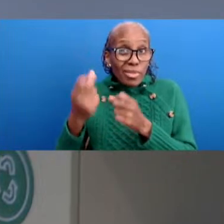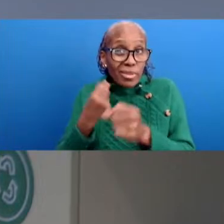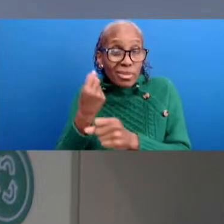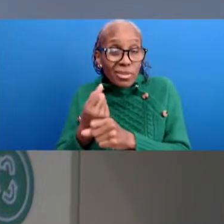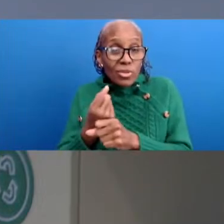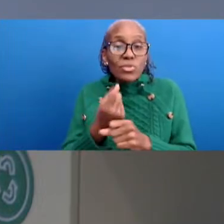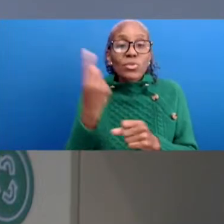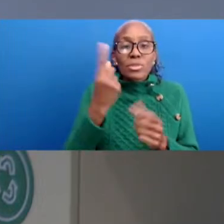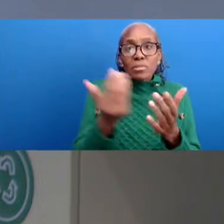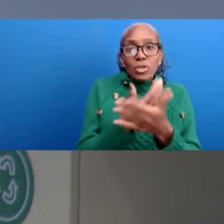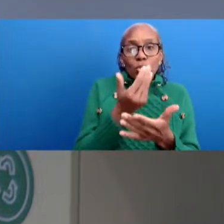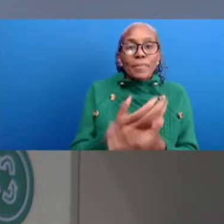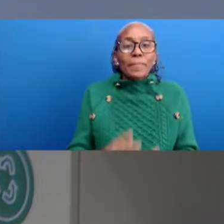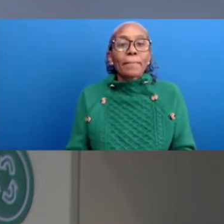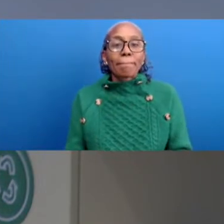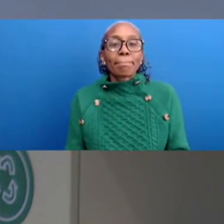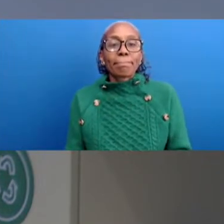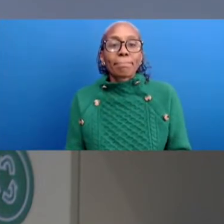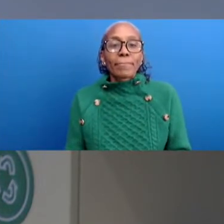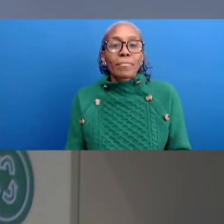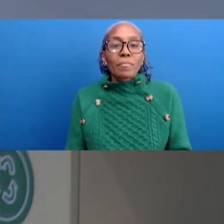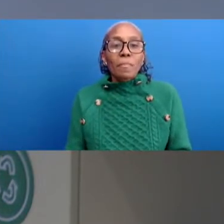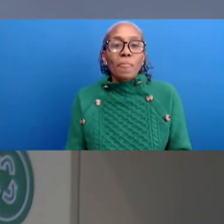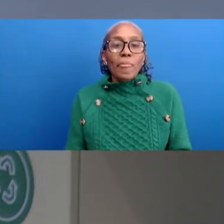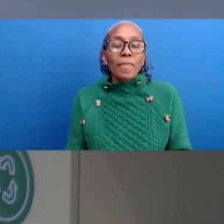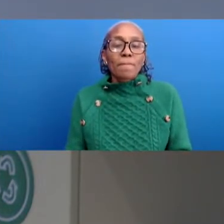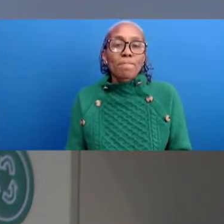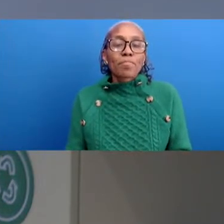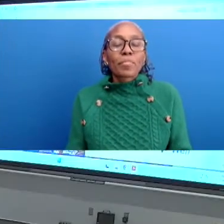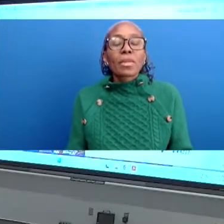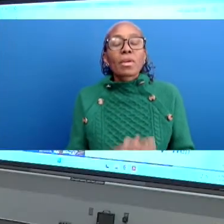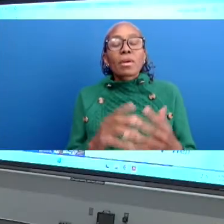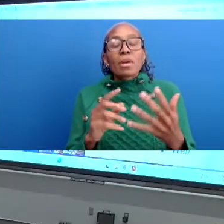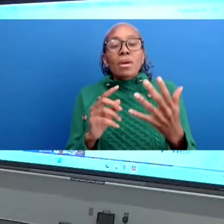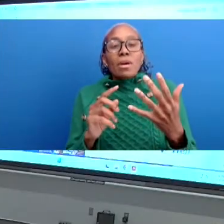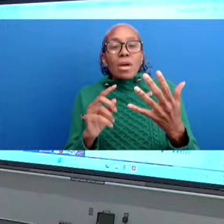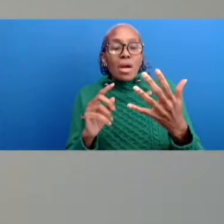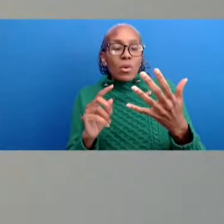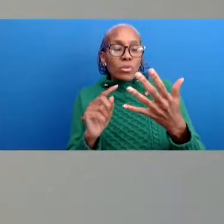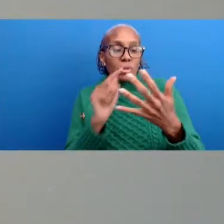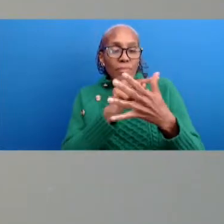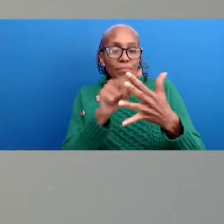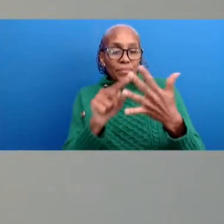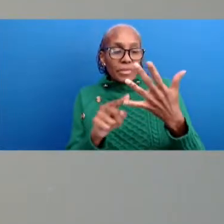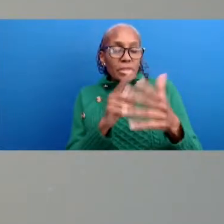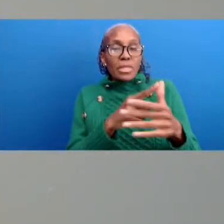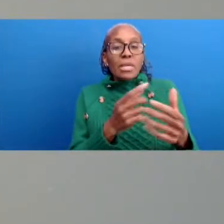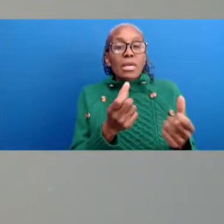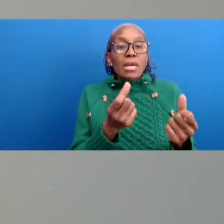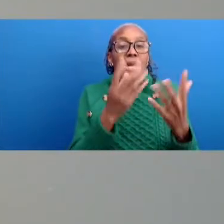IS THIS LIKE OVER THE YEARS OR IS THIS LIKE SOMETHING NEW SO